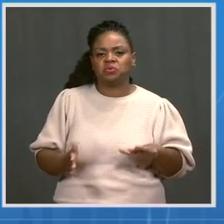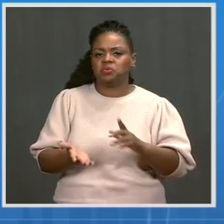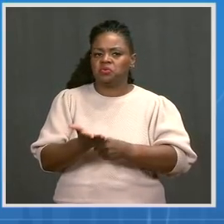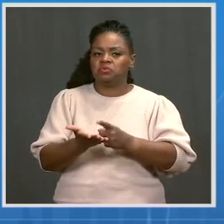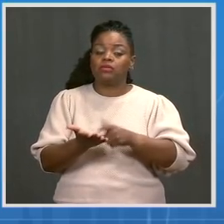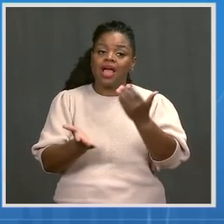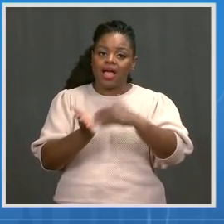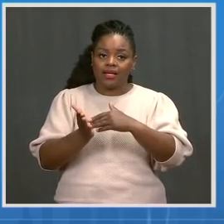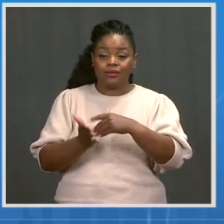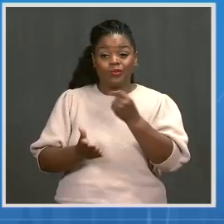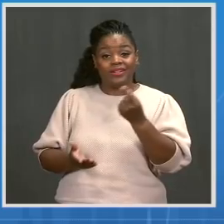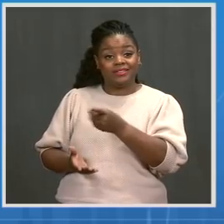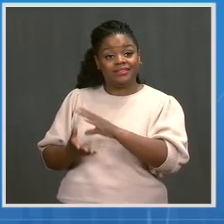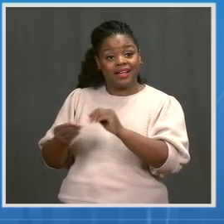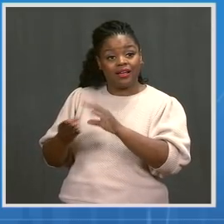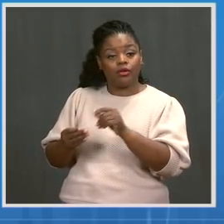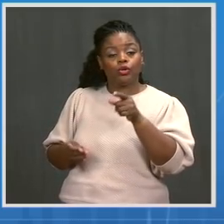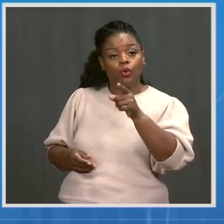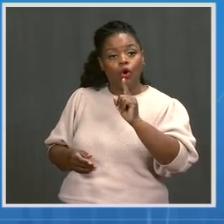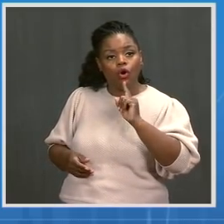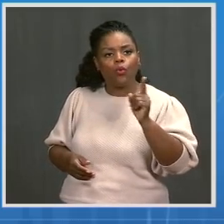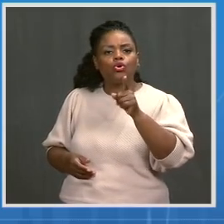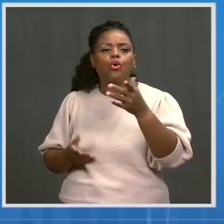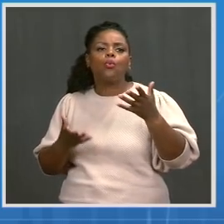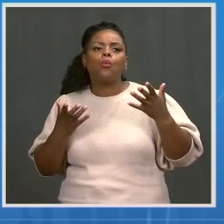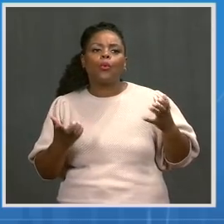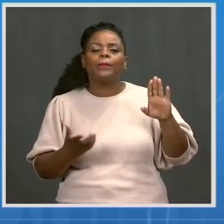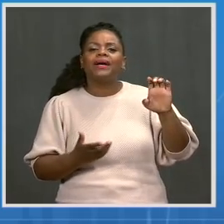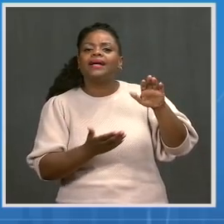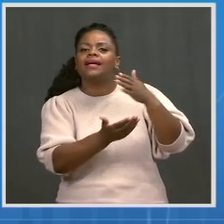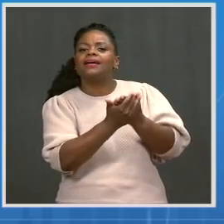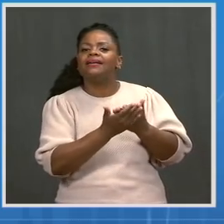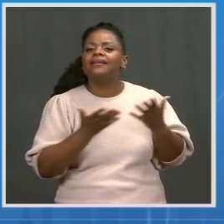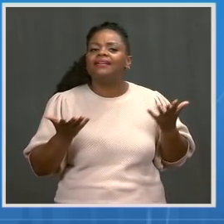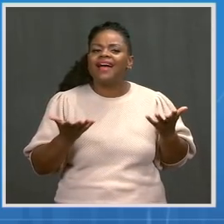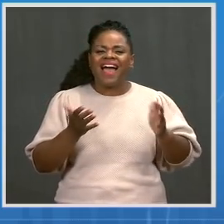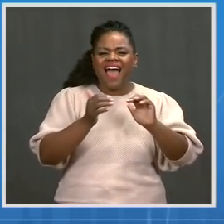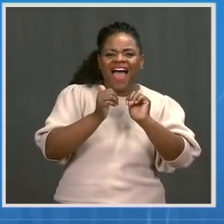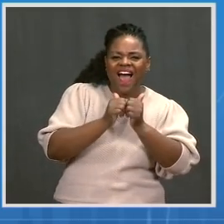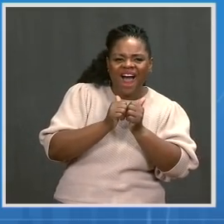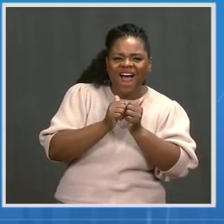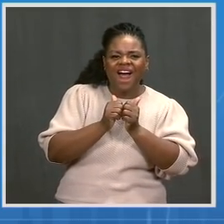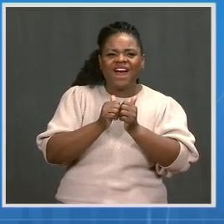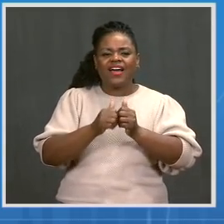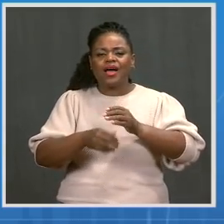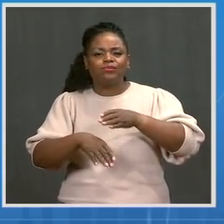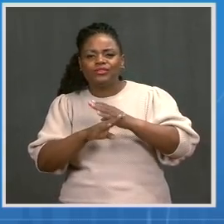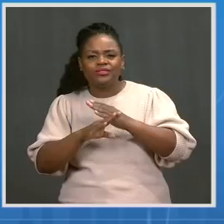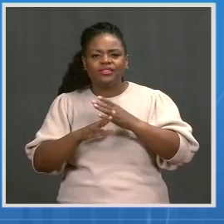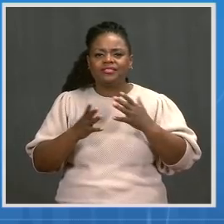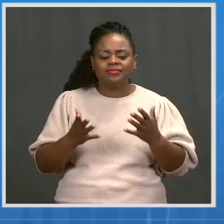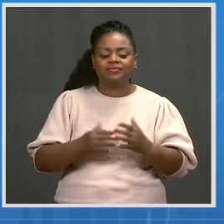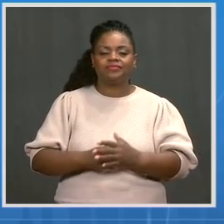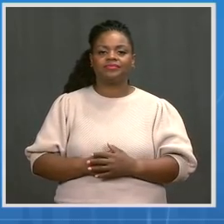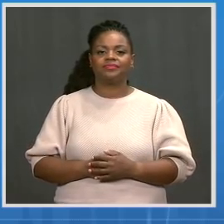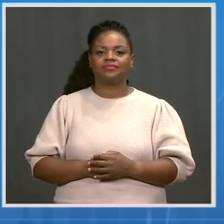where we want to be, and how we get there, and what the obstacles are. And can I have the first slide. As Jeff has said,